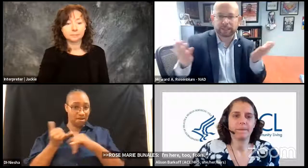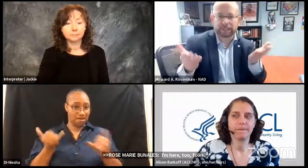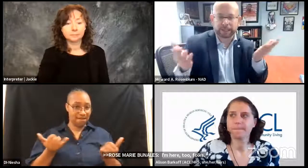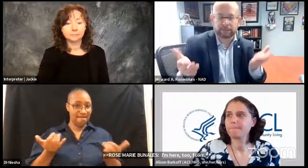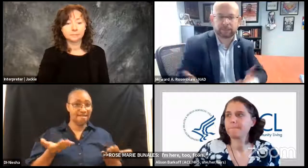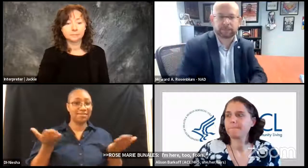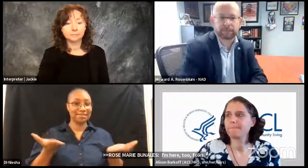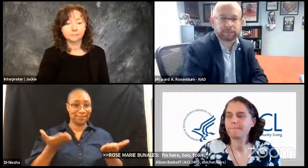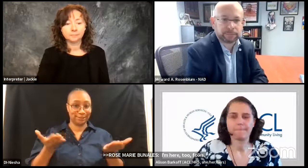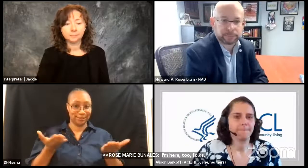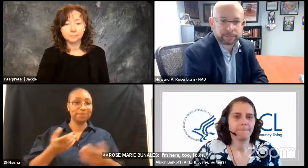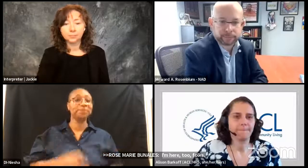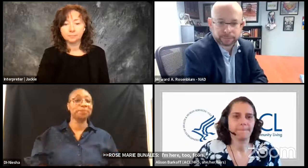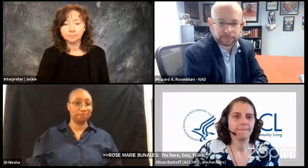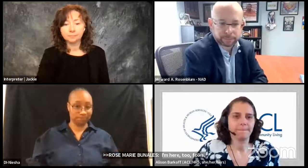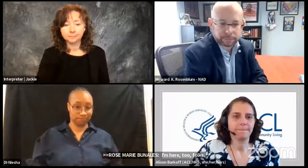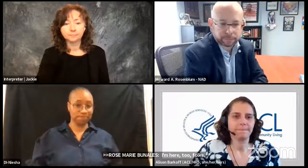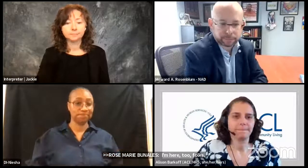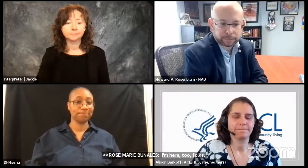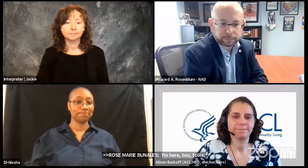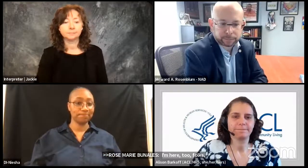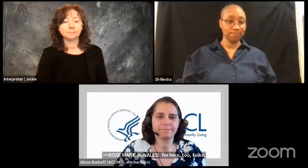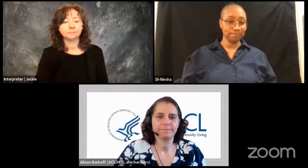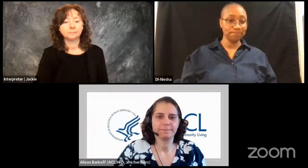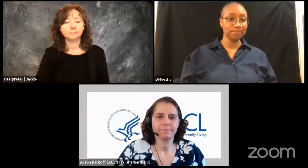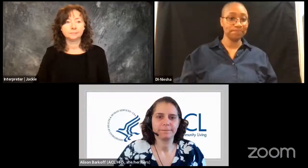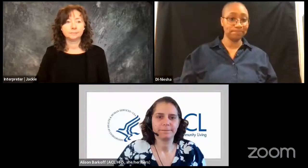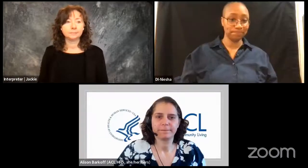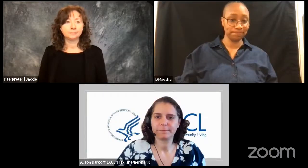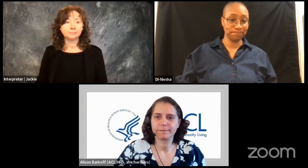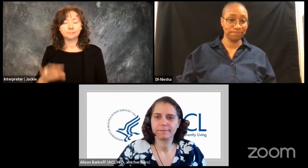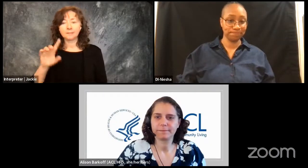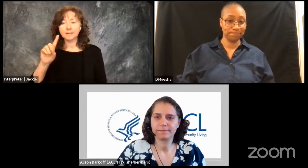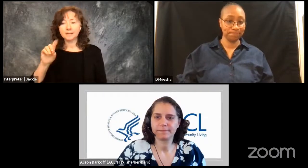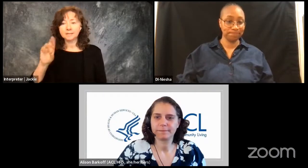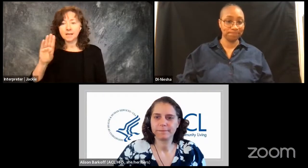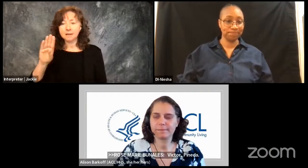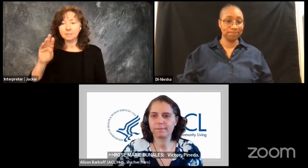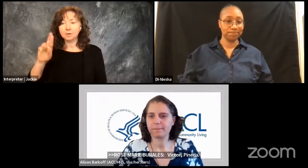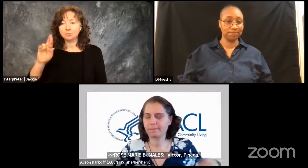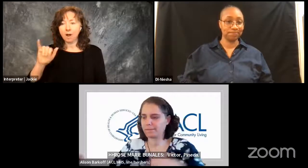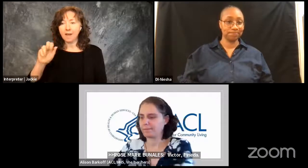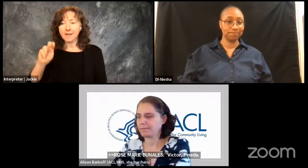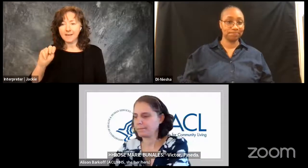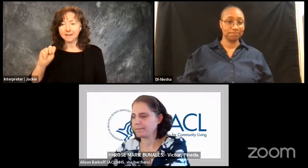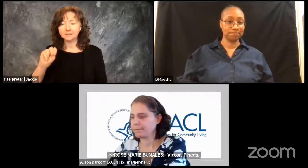Deborah Brian? Present.